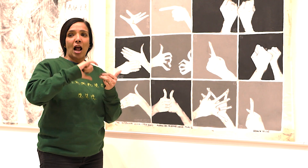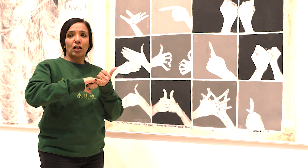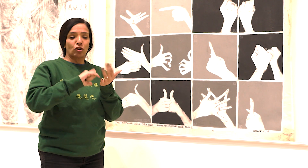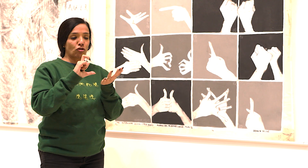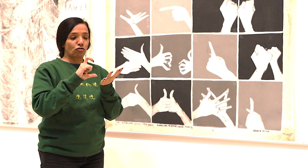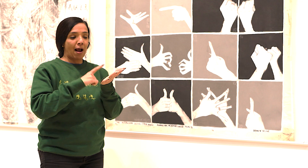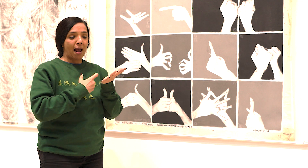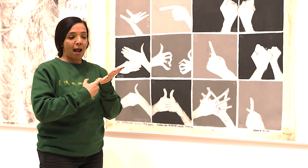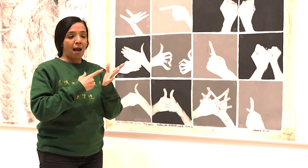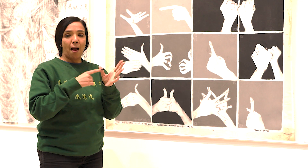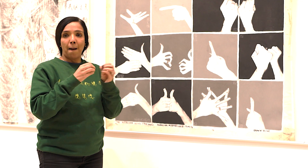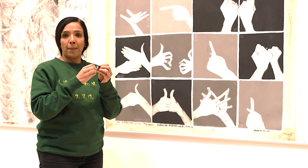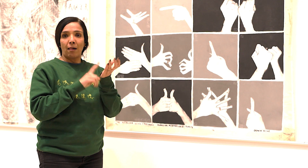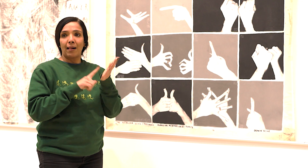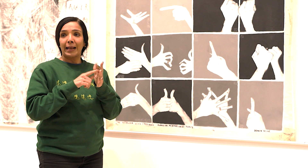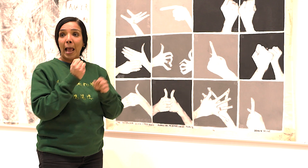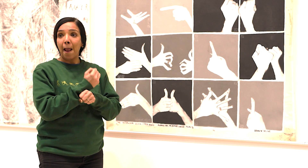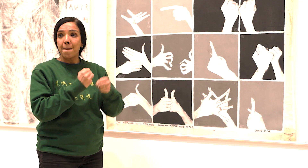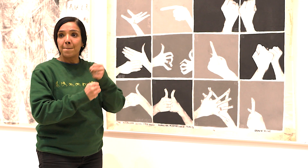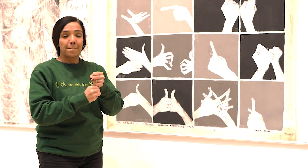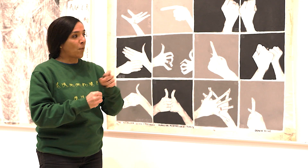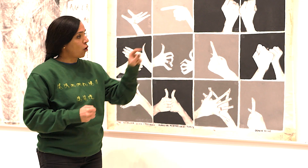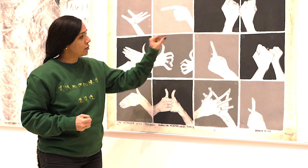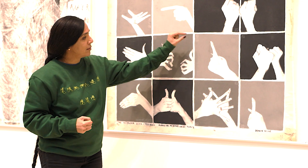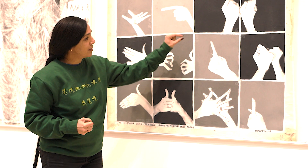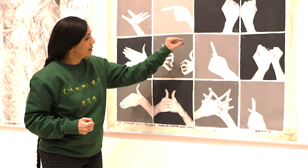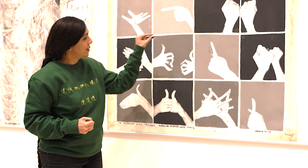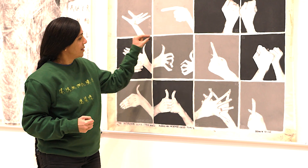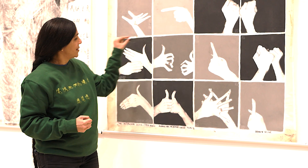so, I wanted to make this like a Scrabble game,